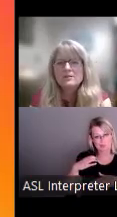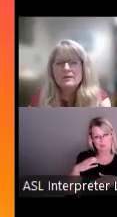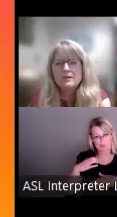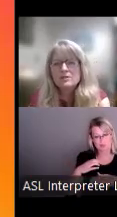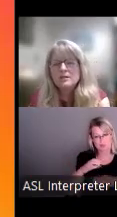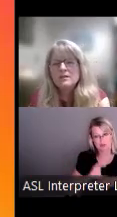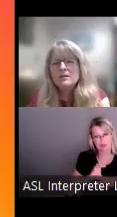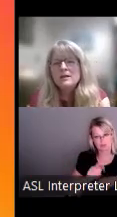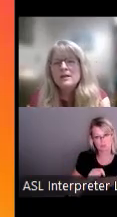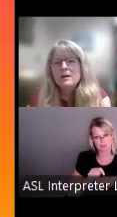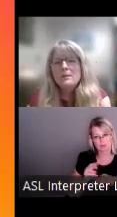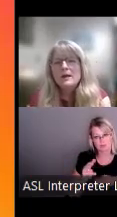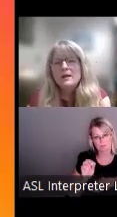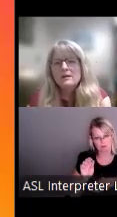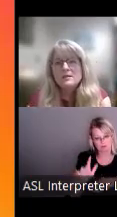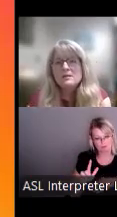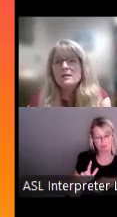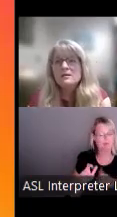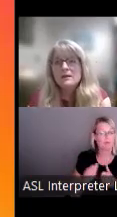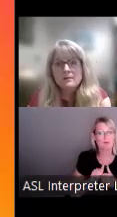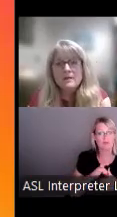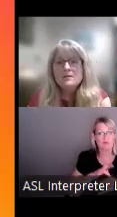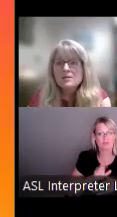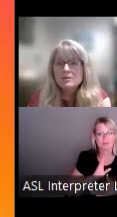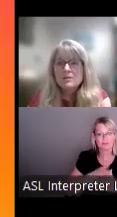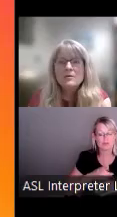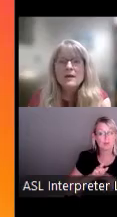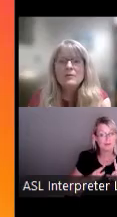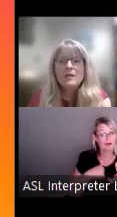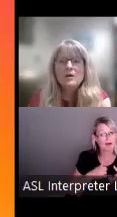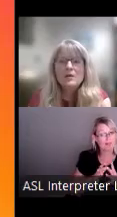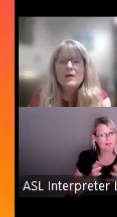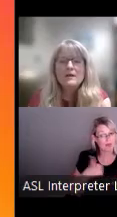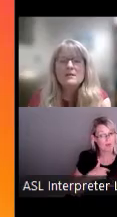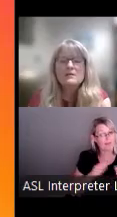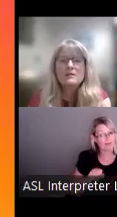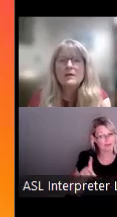intervention, but there is a lot we can do, and we know that the